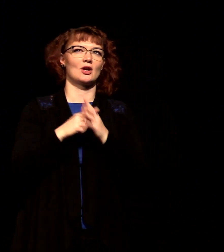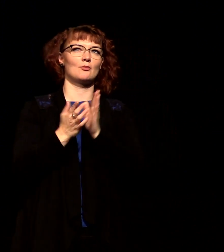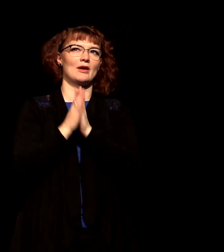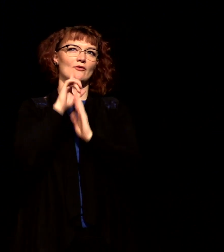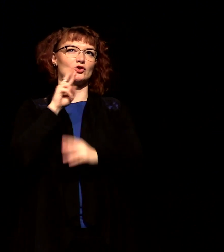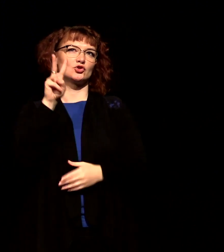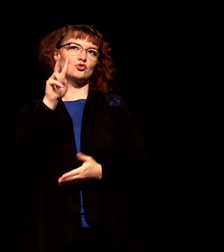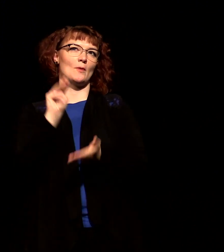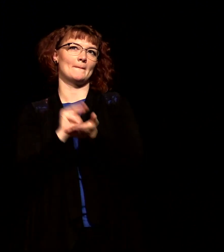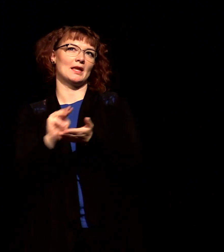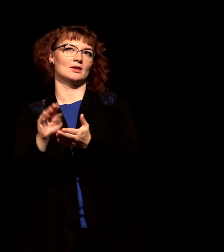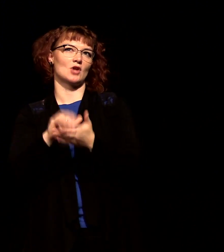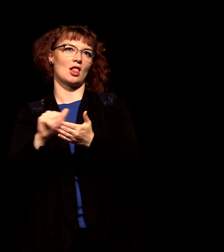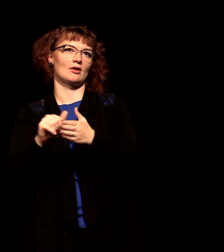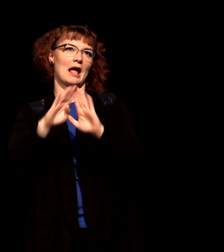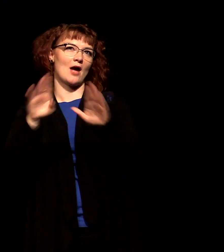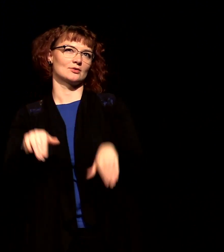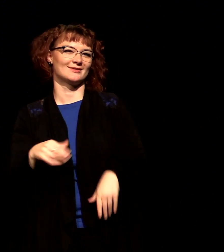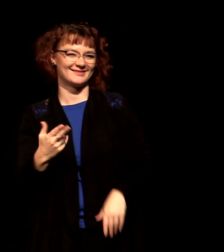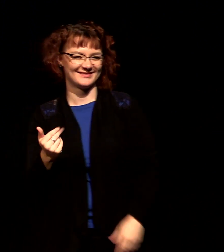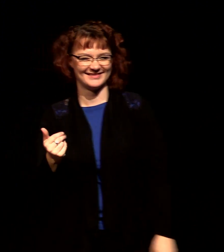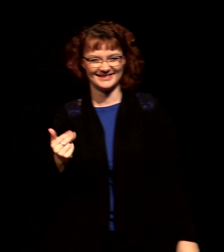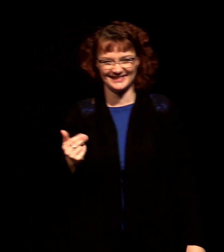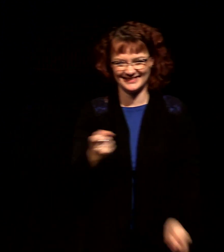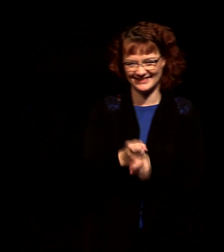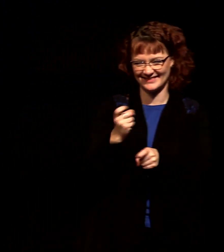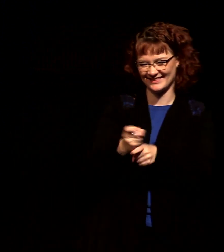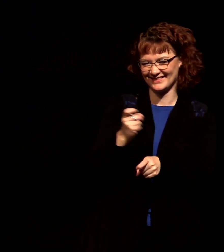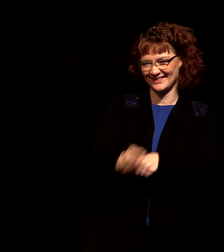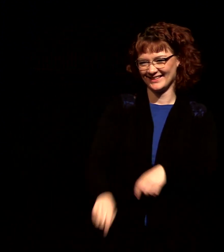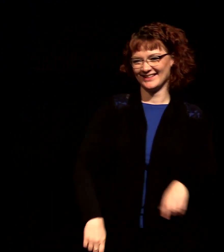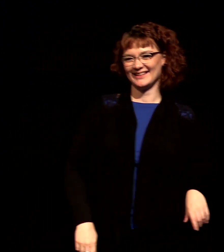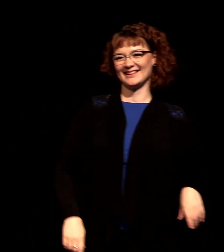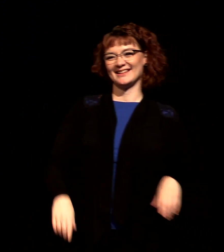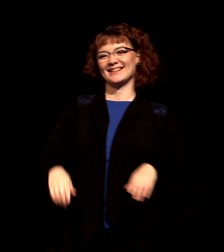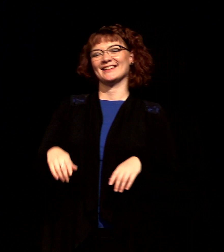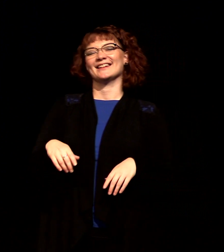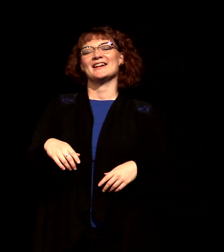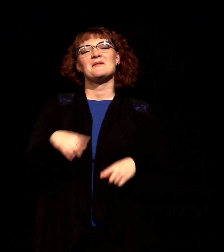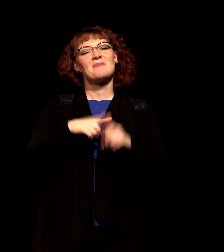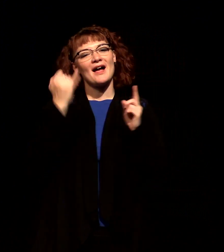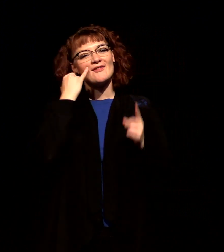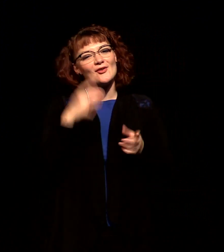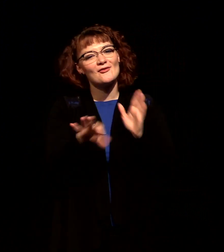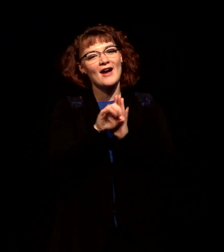hopefully God. If you find yourself in a difficult place,